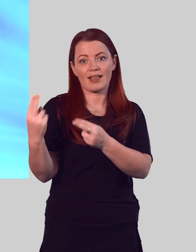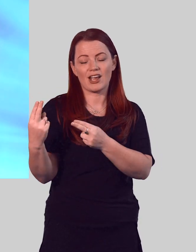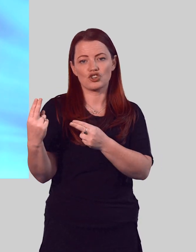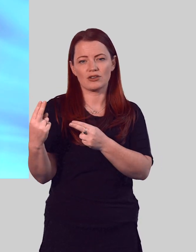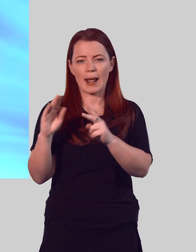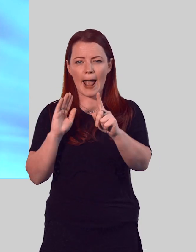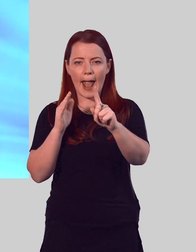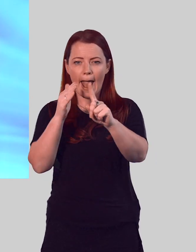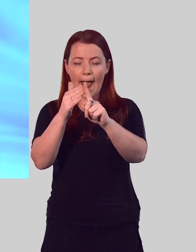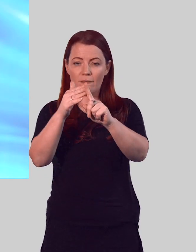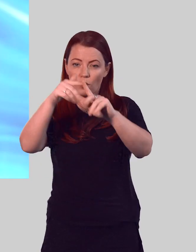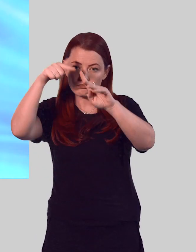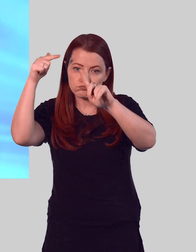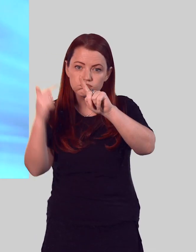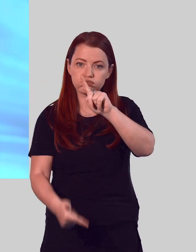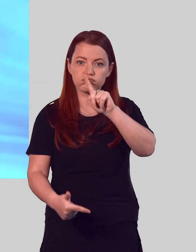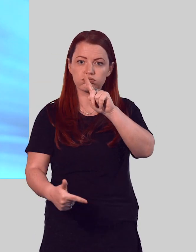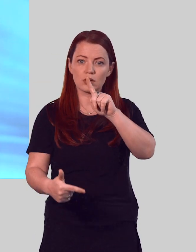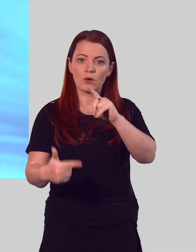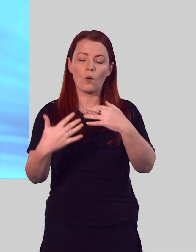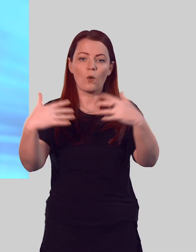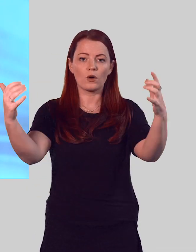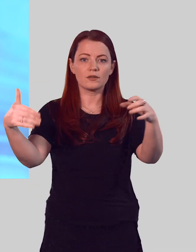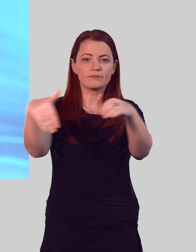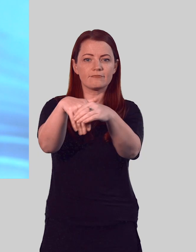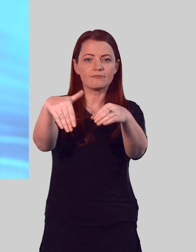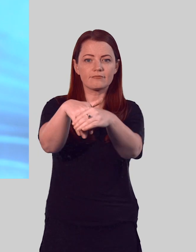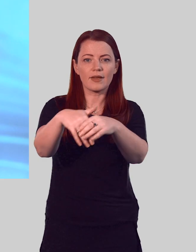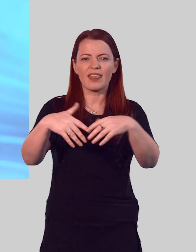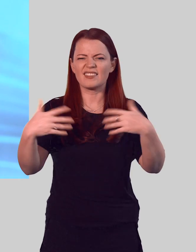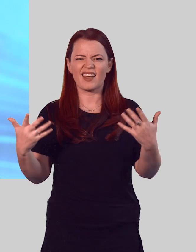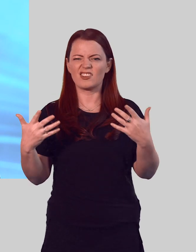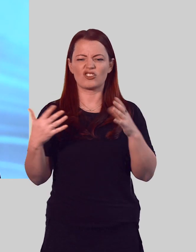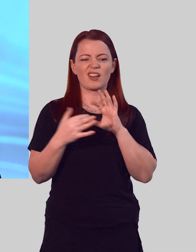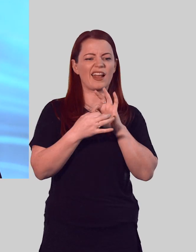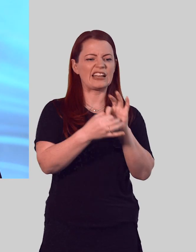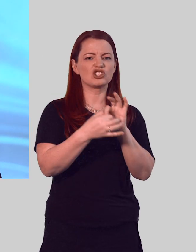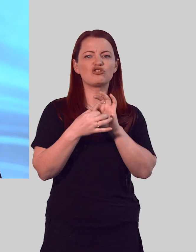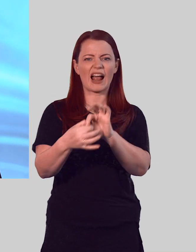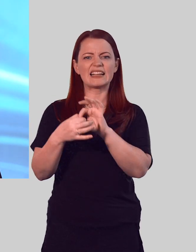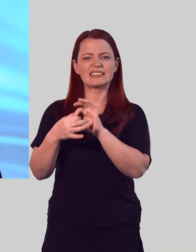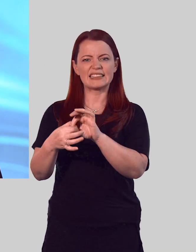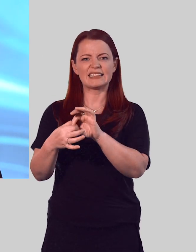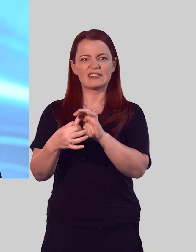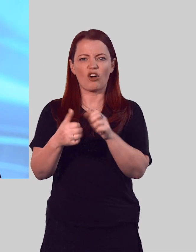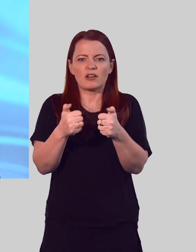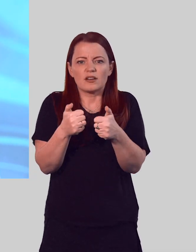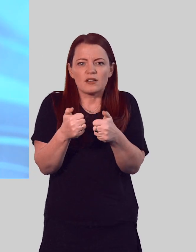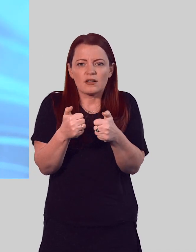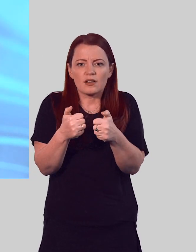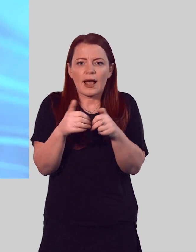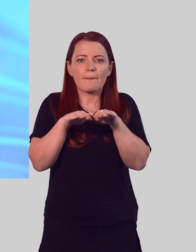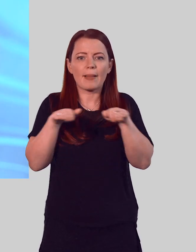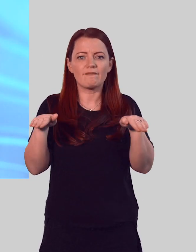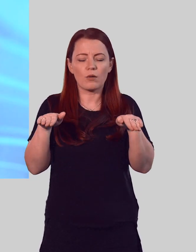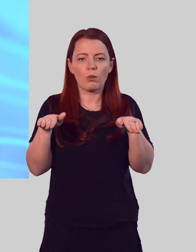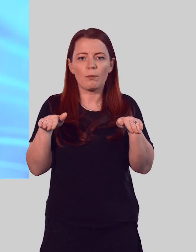audience participation than say interacting with an audience on a video game platform and so had a much smaller audience